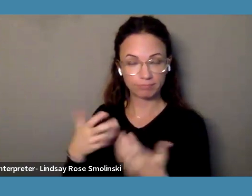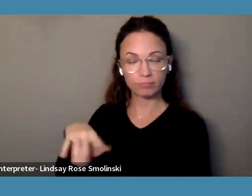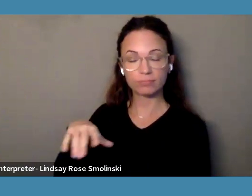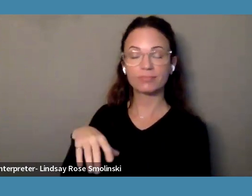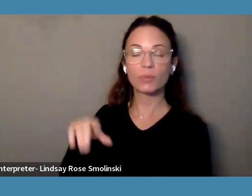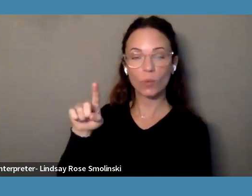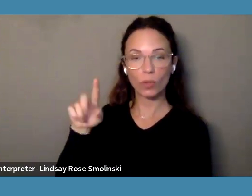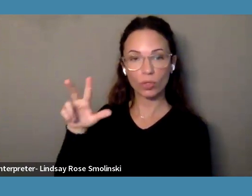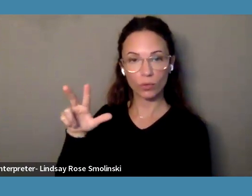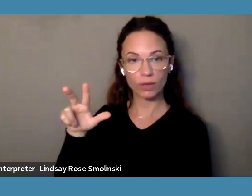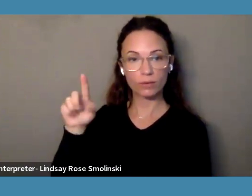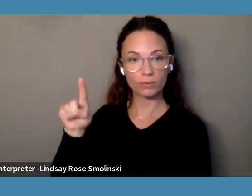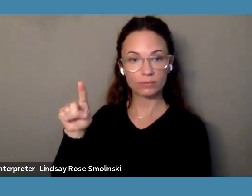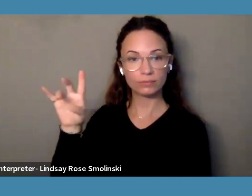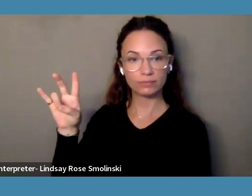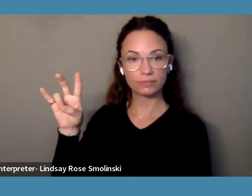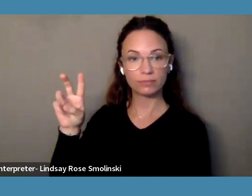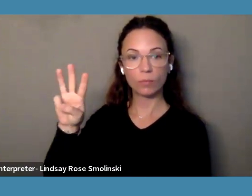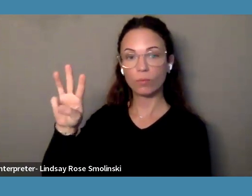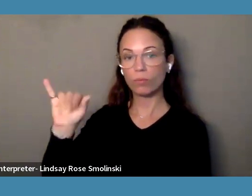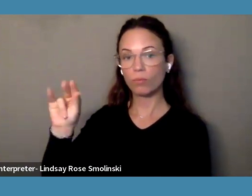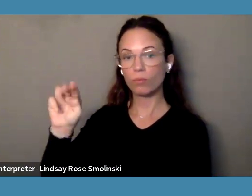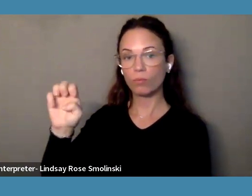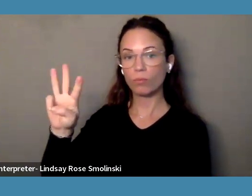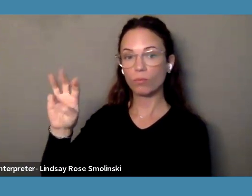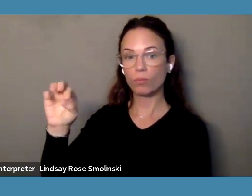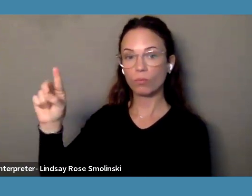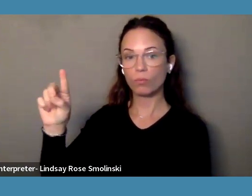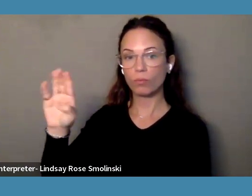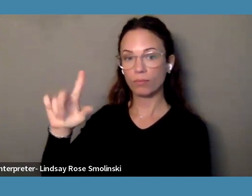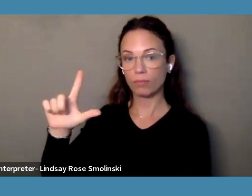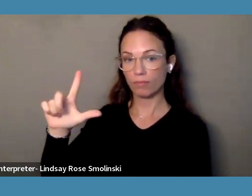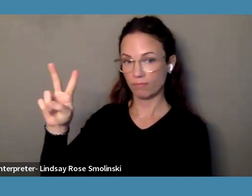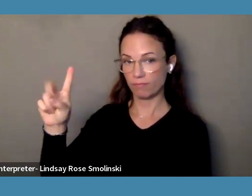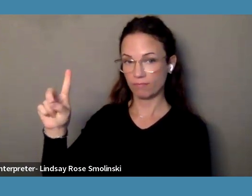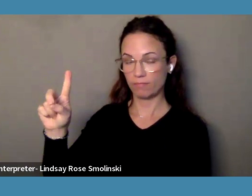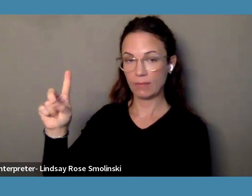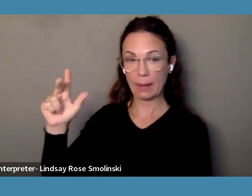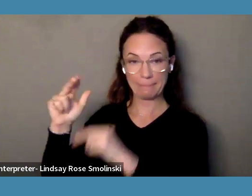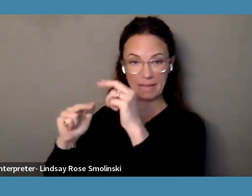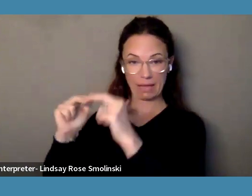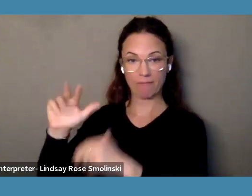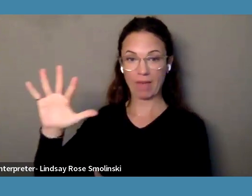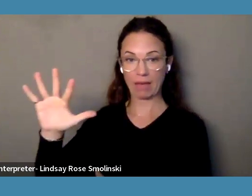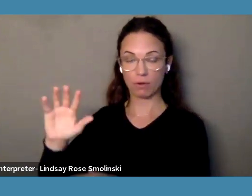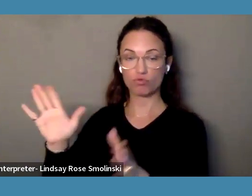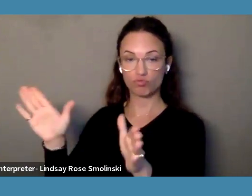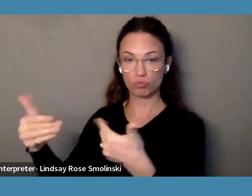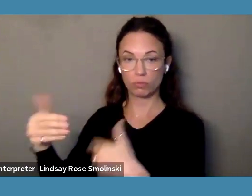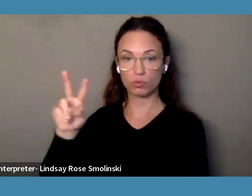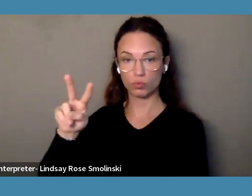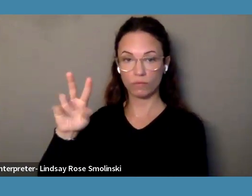is 1317 Winewood Boulevard, building five, Room 255